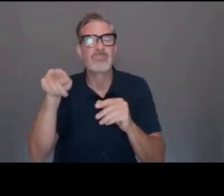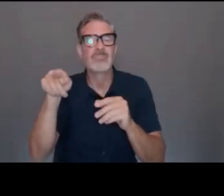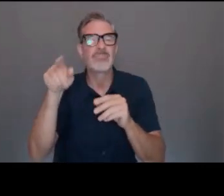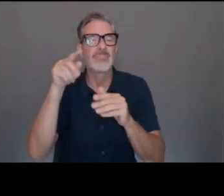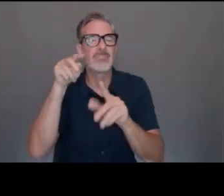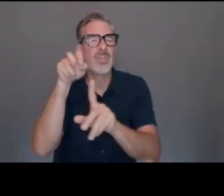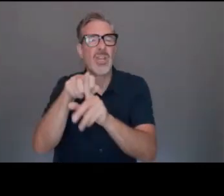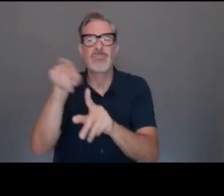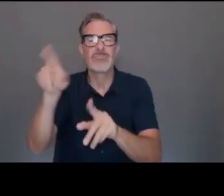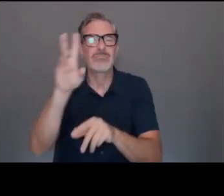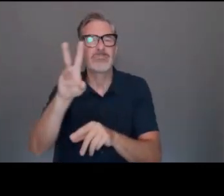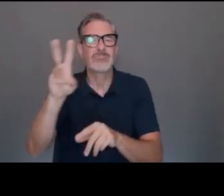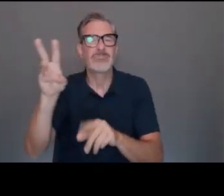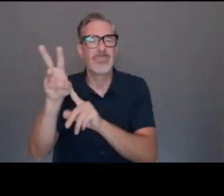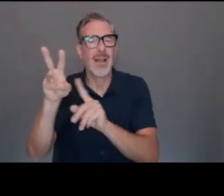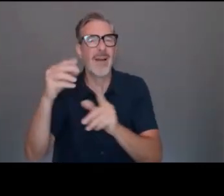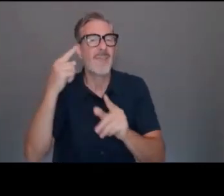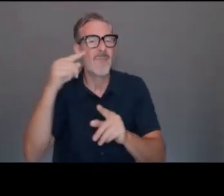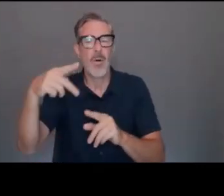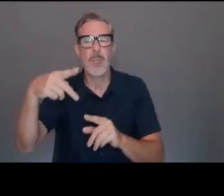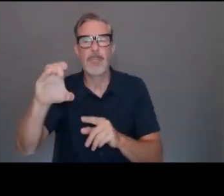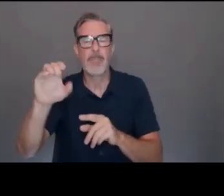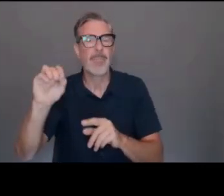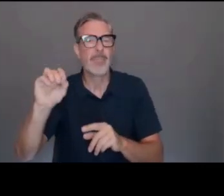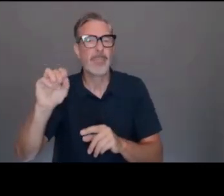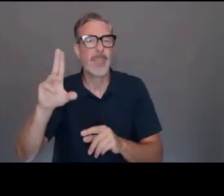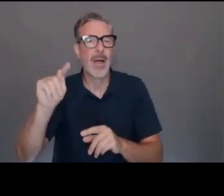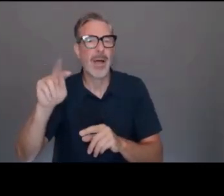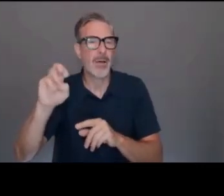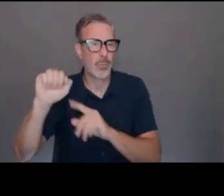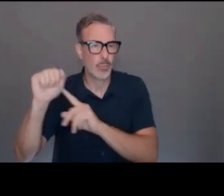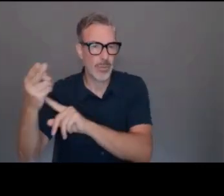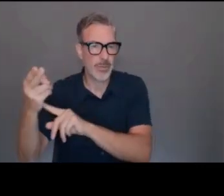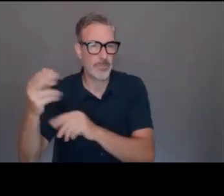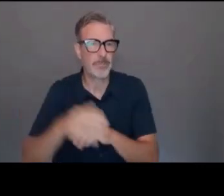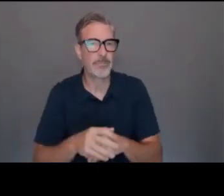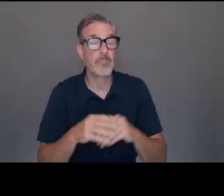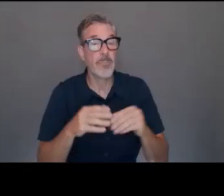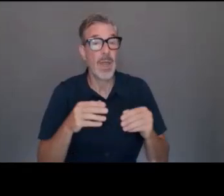You can't apply for circulation or touring abroad without financial contribution from